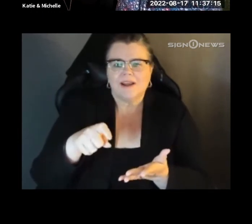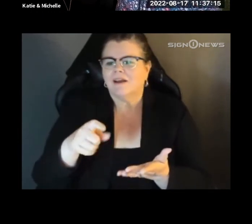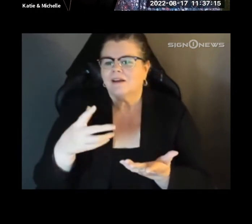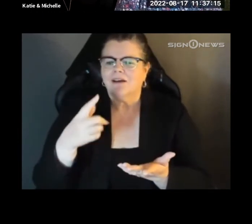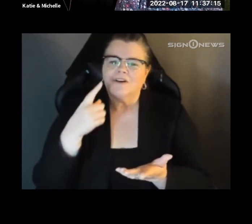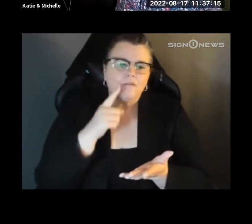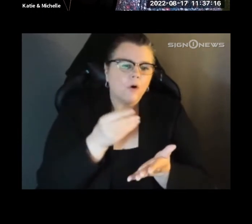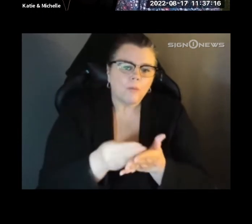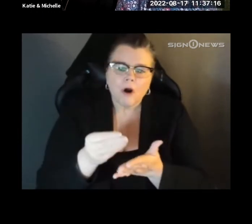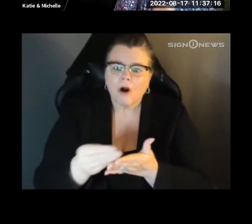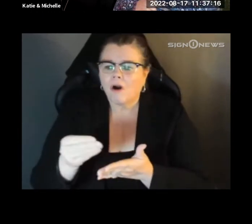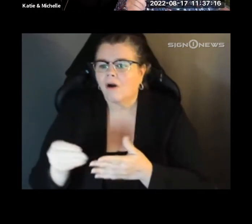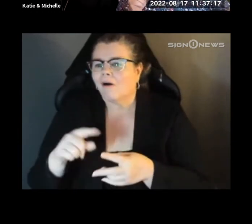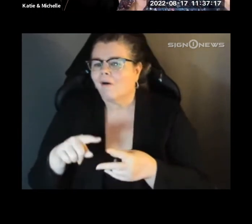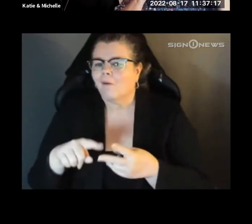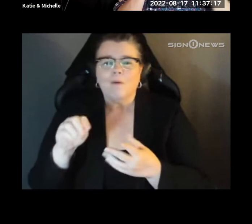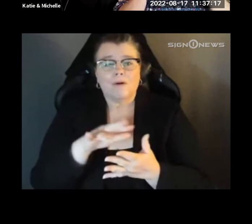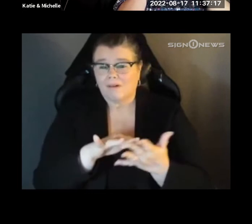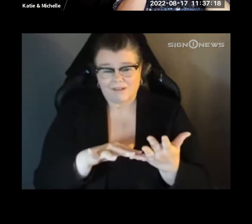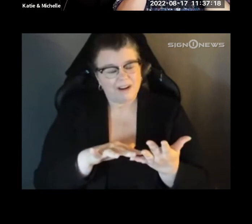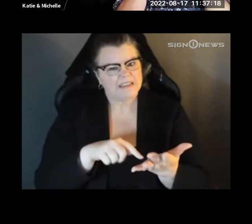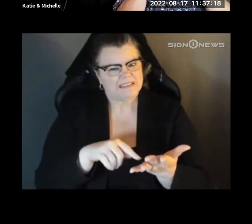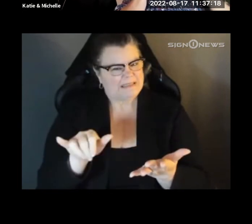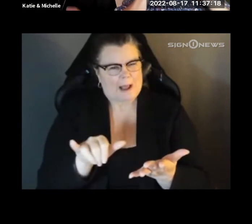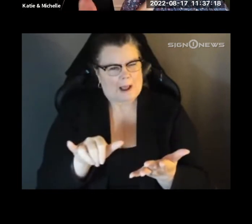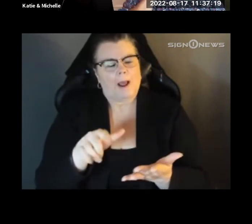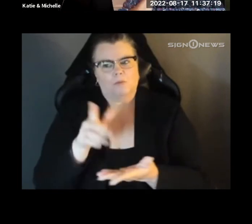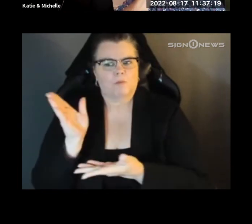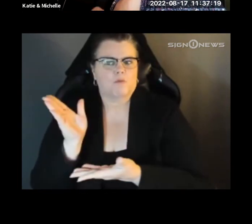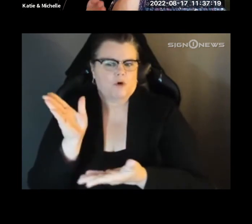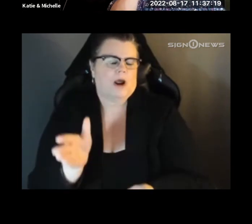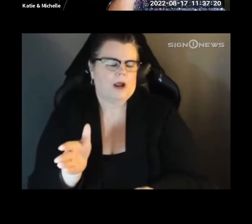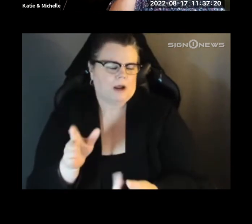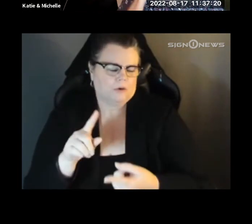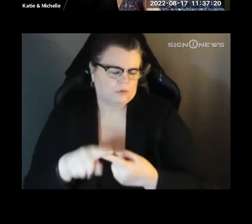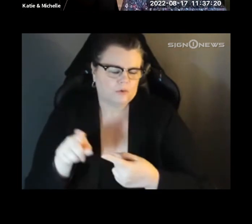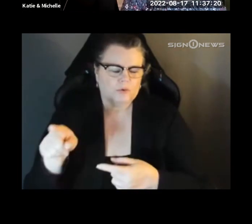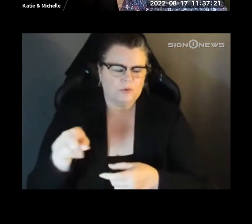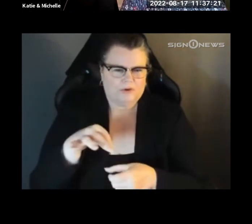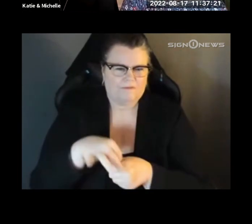show who you are and you would certainly have time if you don't have an ID to get one and at the DMV